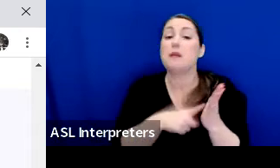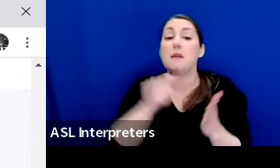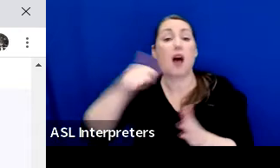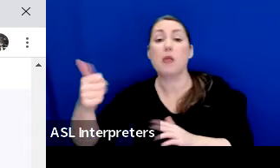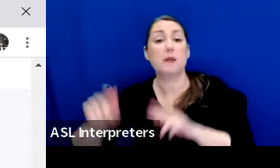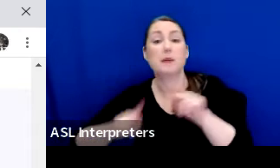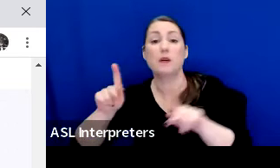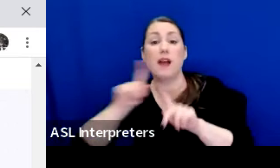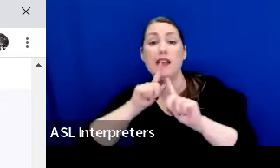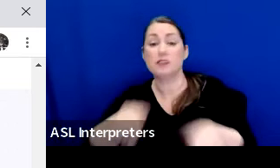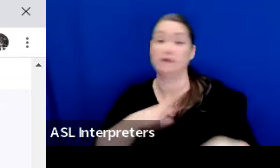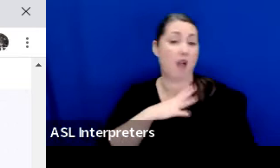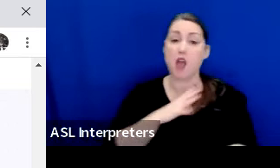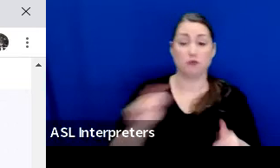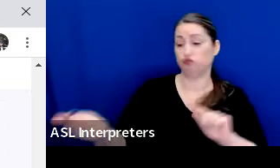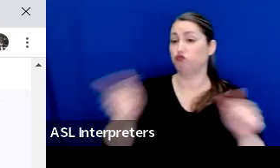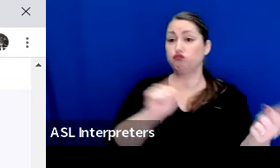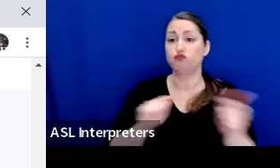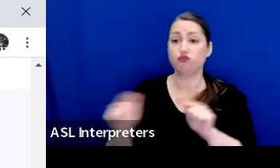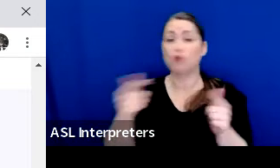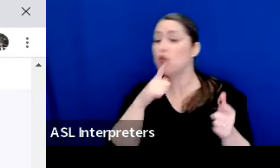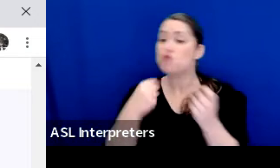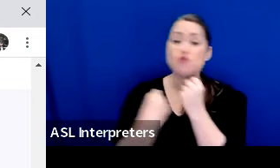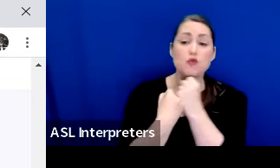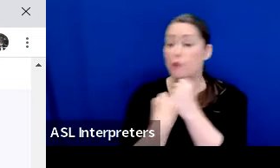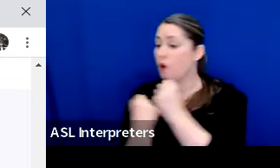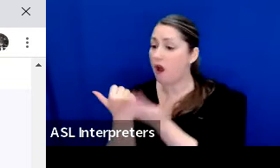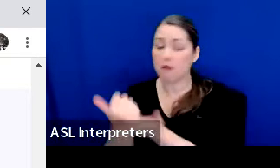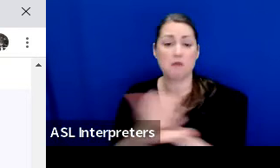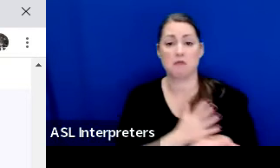That's how it should be. You know, can't make him, you know, do everything in the world.